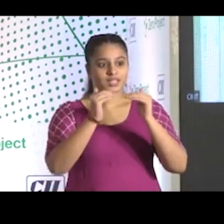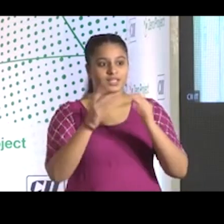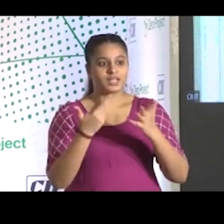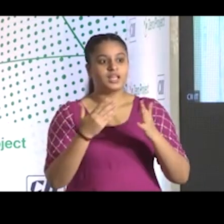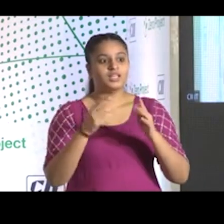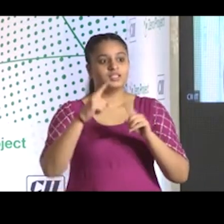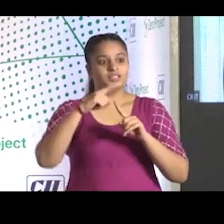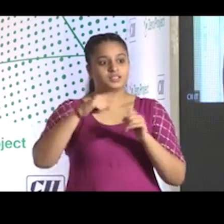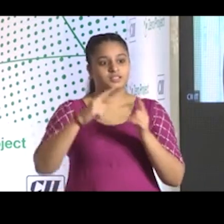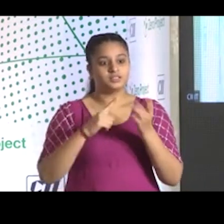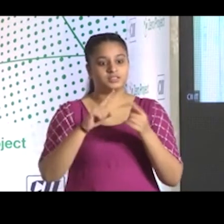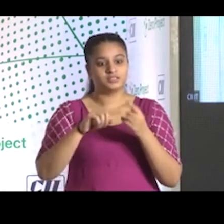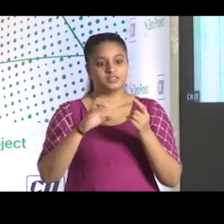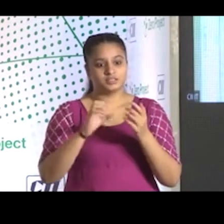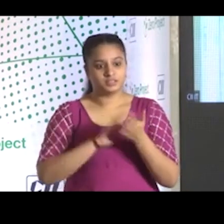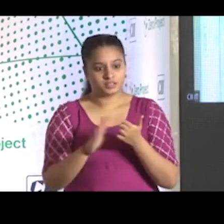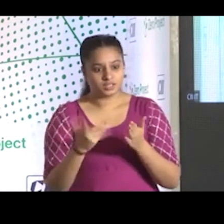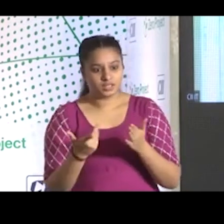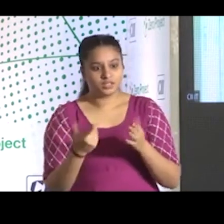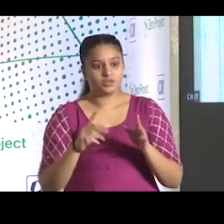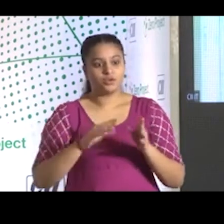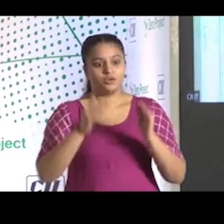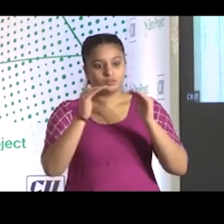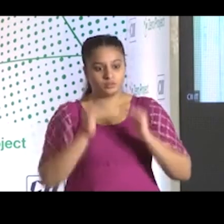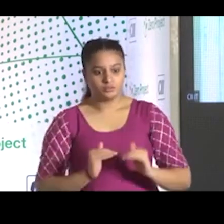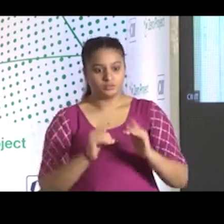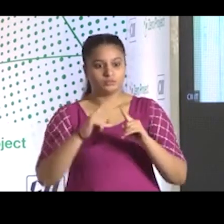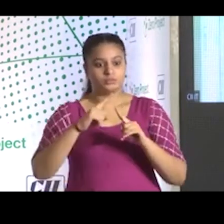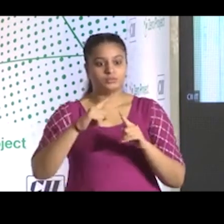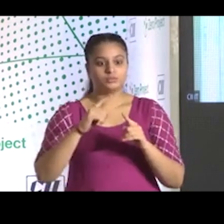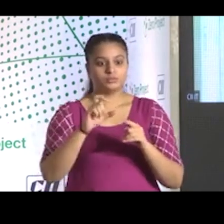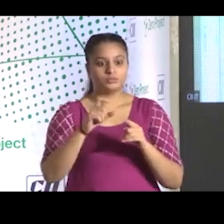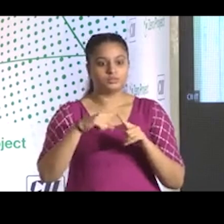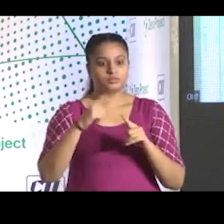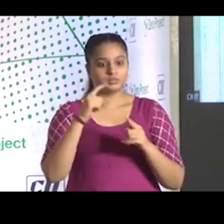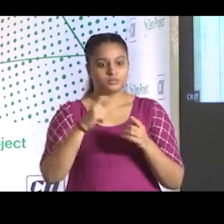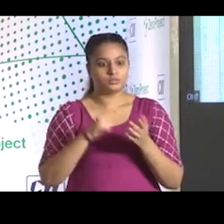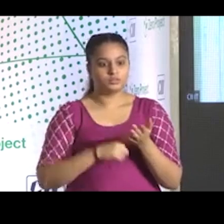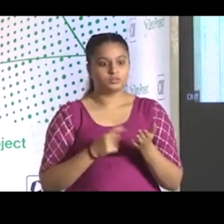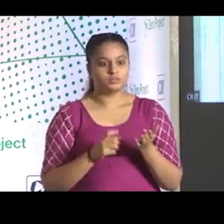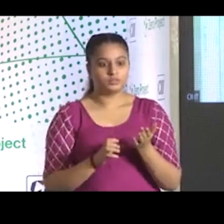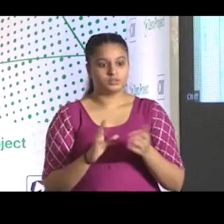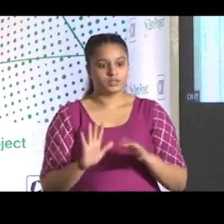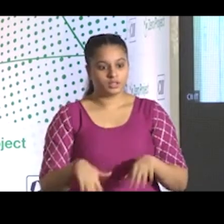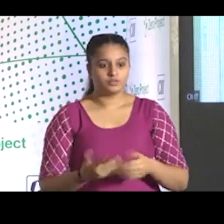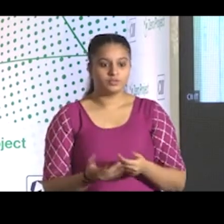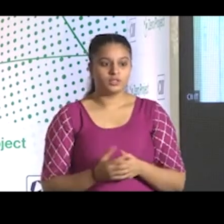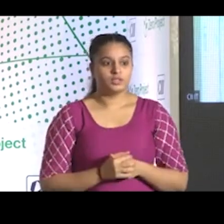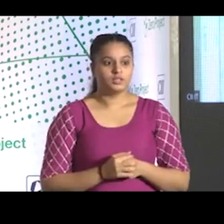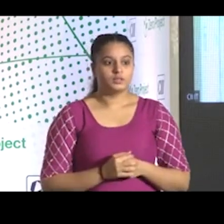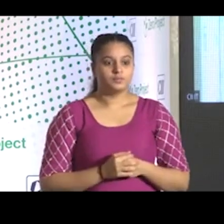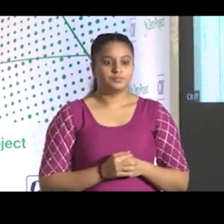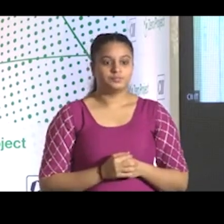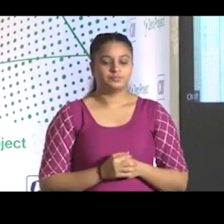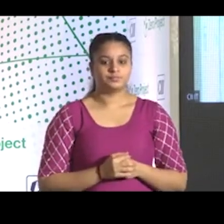and it's a lot on affordability and availability. And this all will be covered in the second panel.